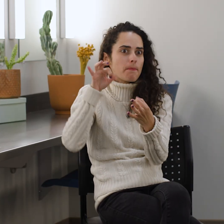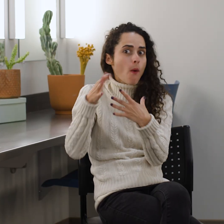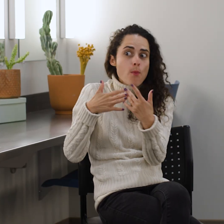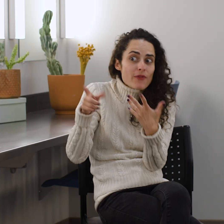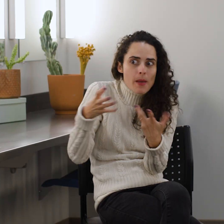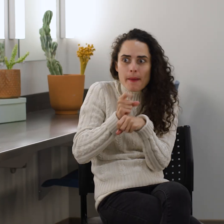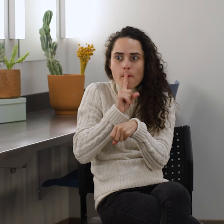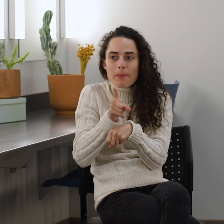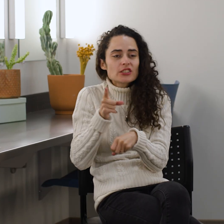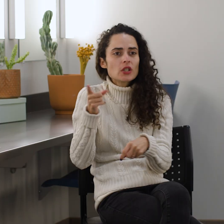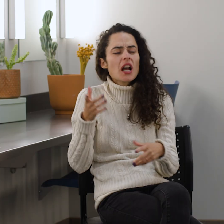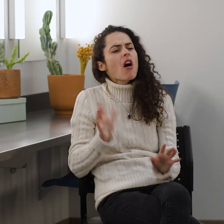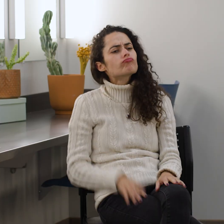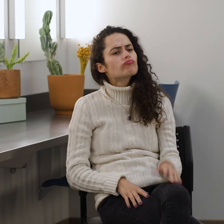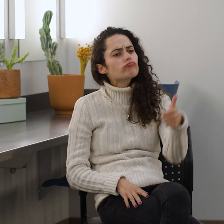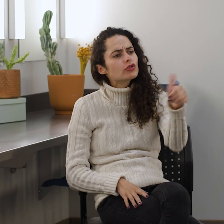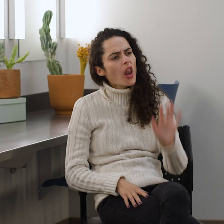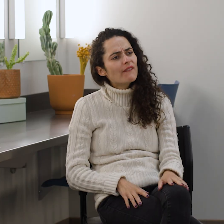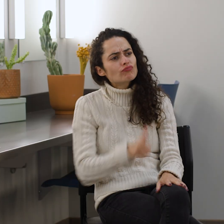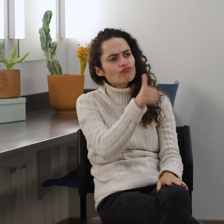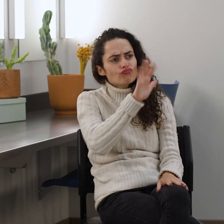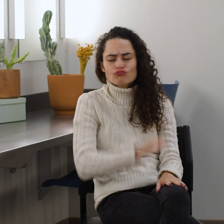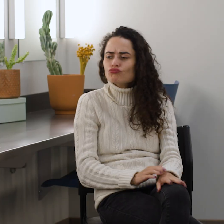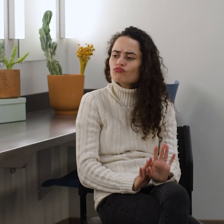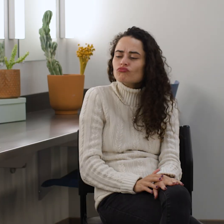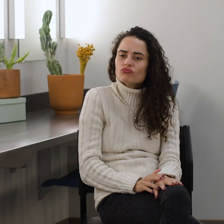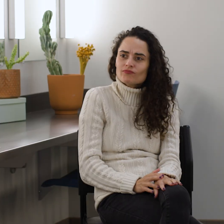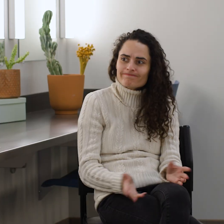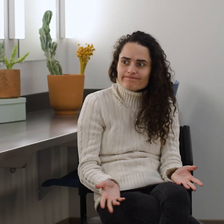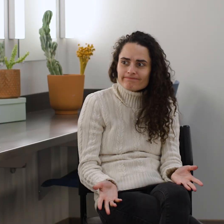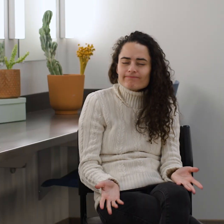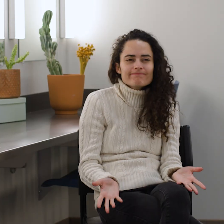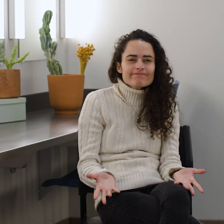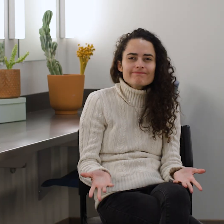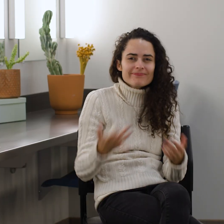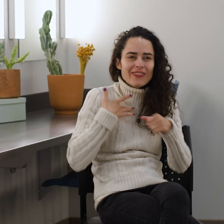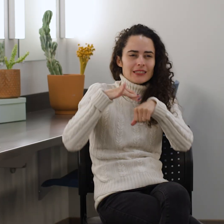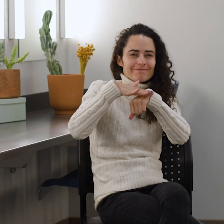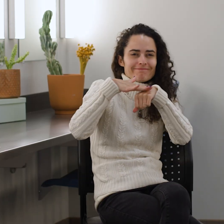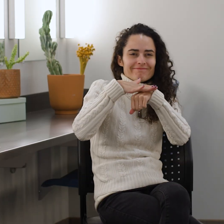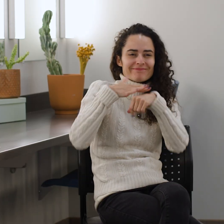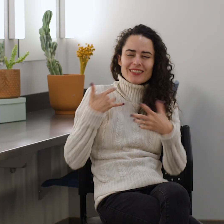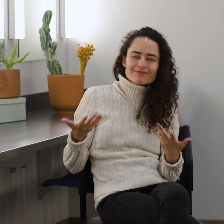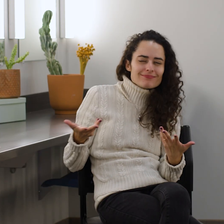what they need and they would go, “No, yeah. Good enough, you’re fine.” It would be pretty shallow feedback.